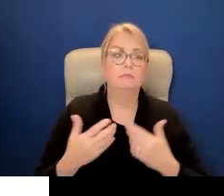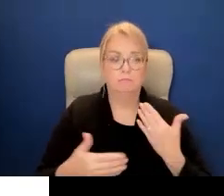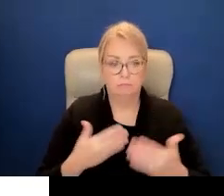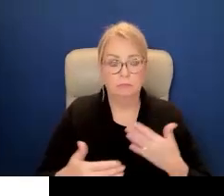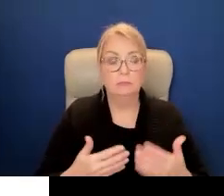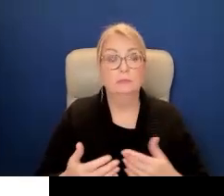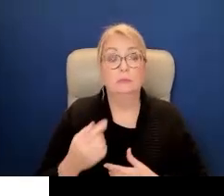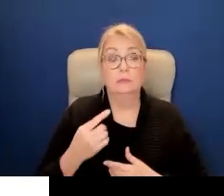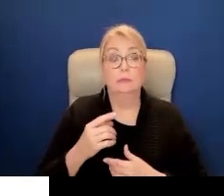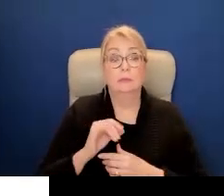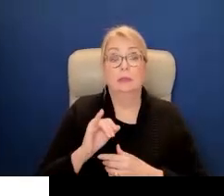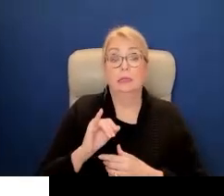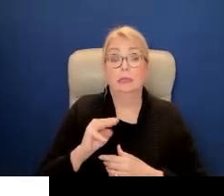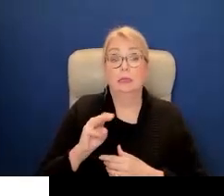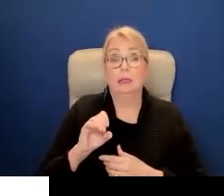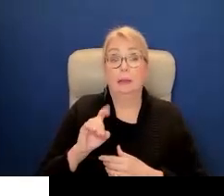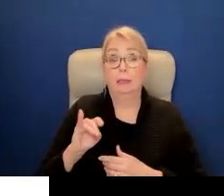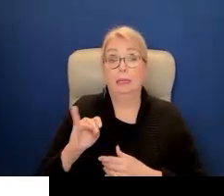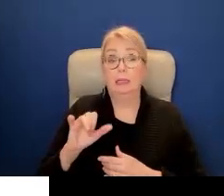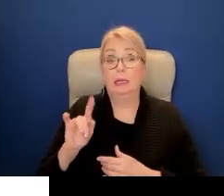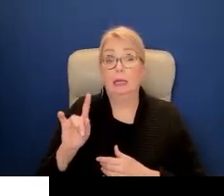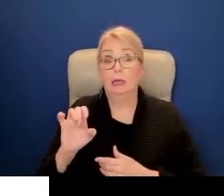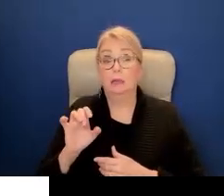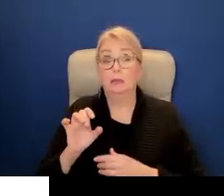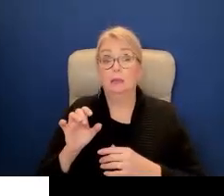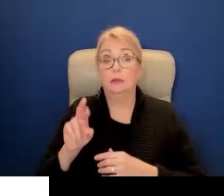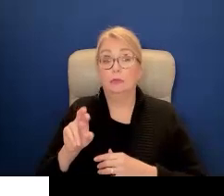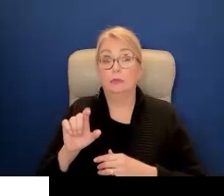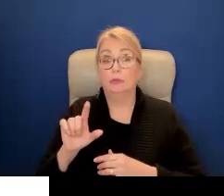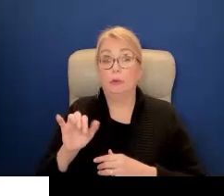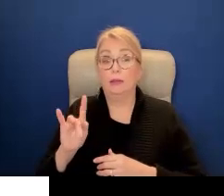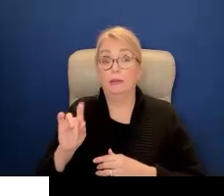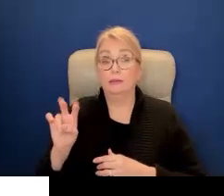relatives, there is a visa immediately available to them.